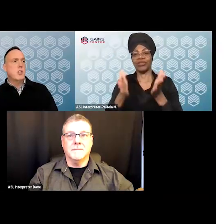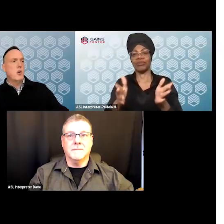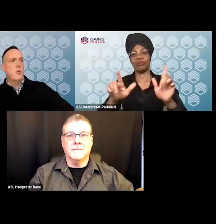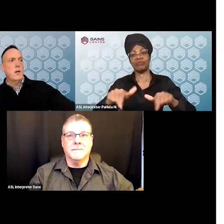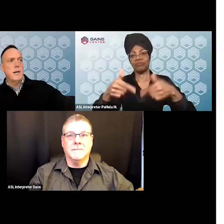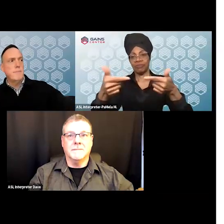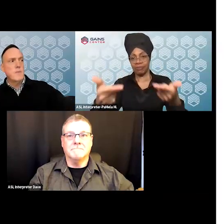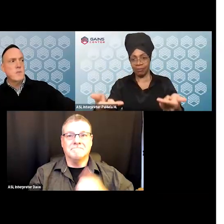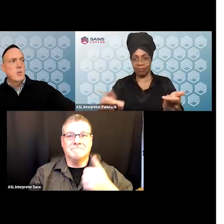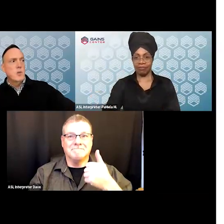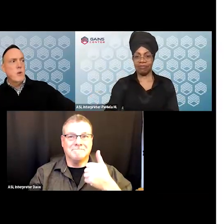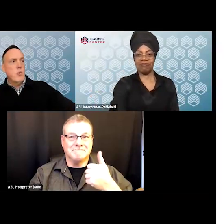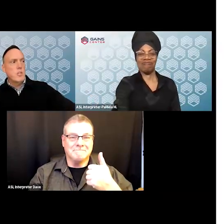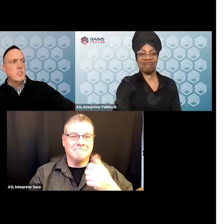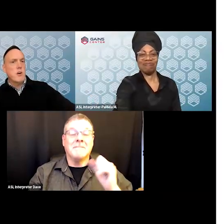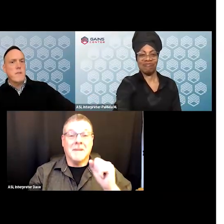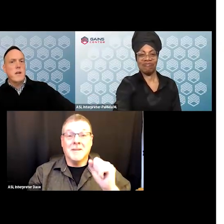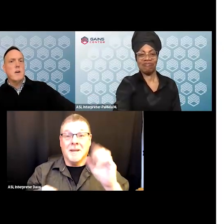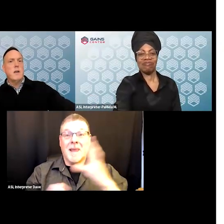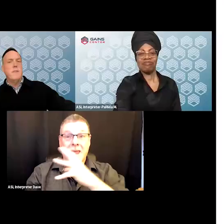And so we really started there.